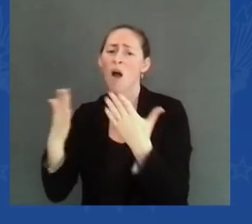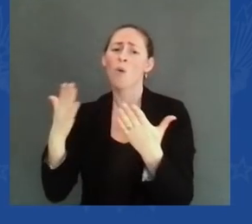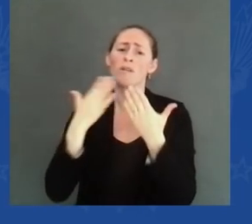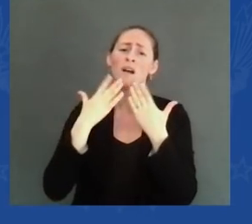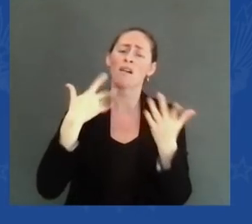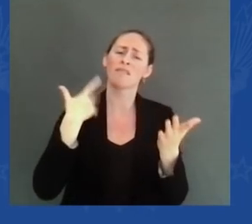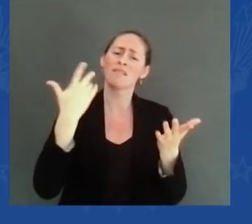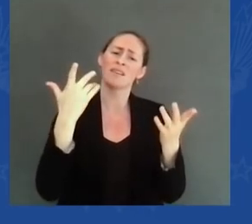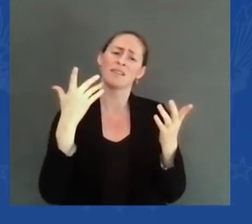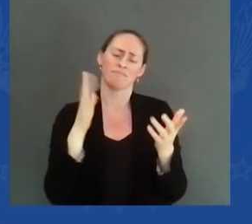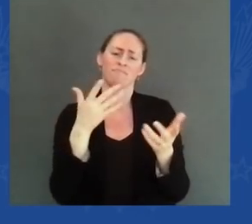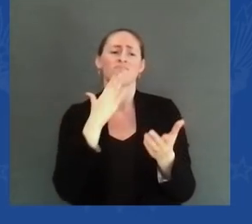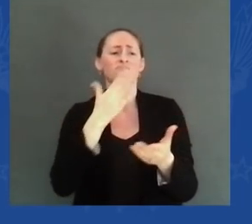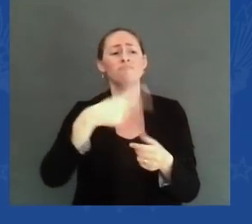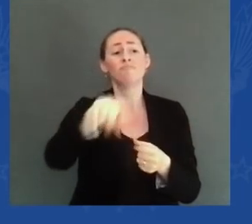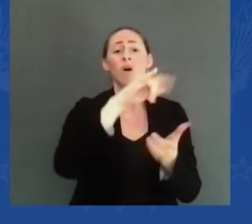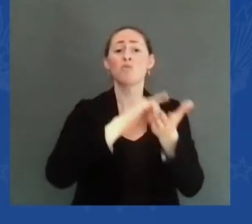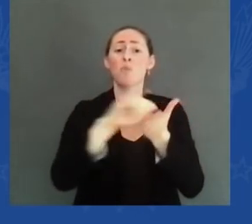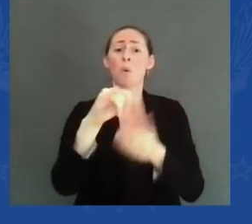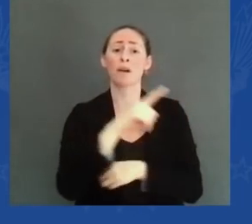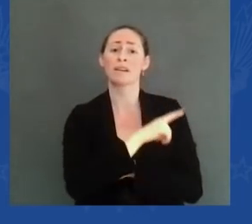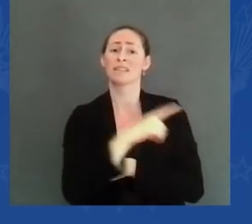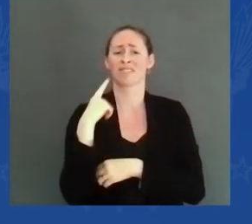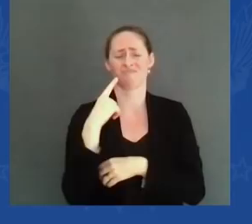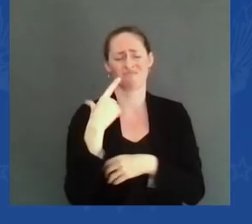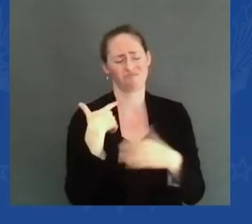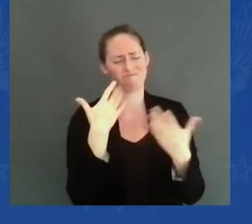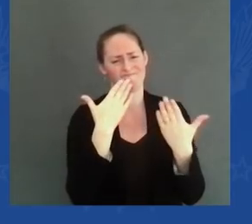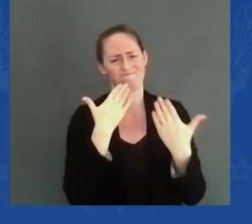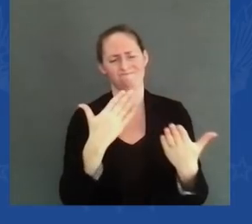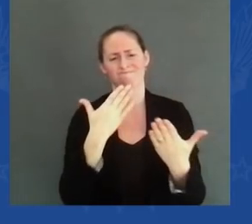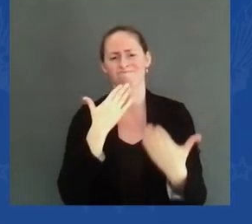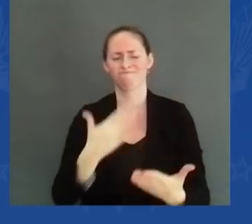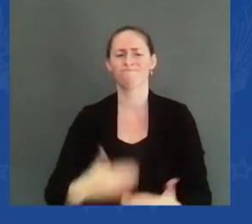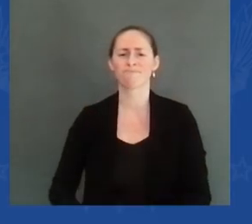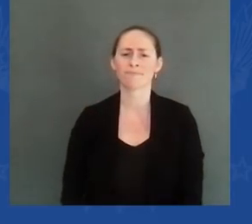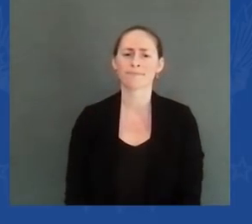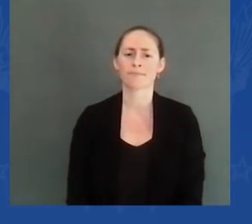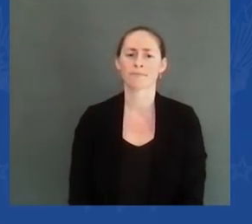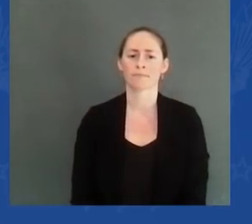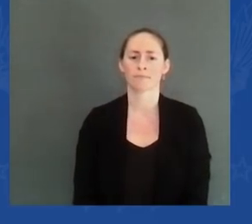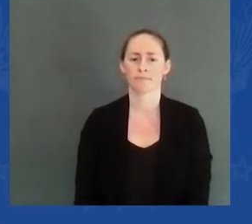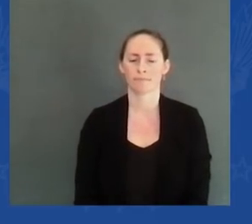And we all worked to speedily grant public assistance, which goes to the city and localities,